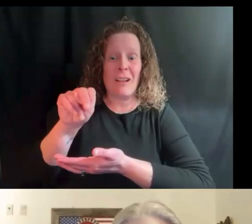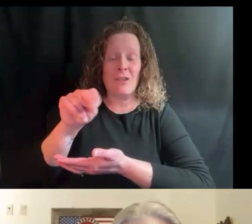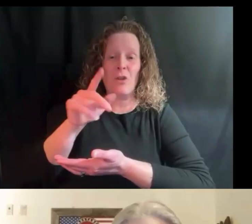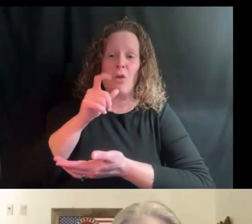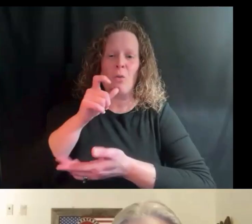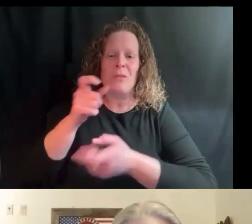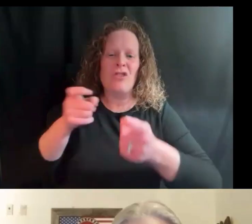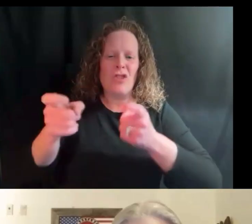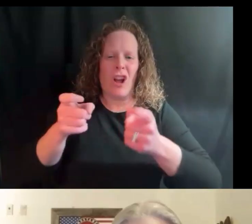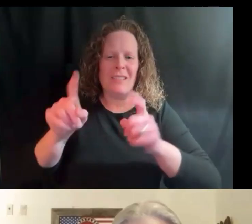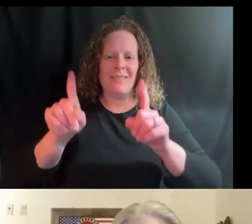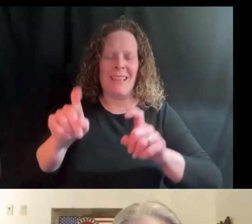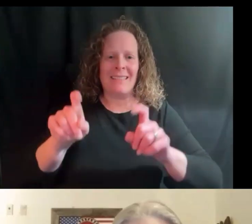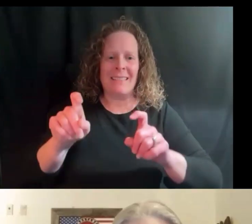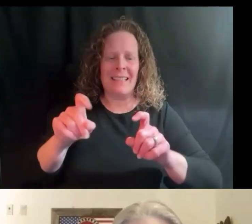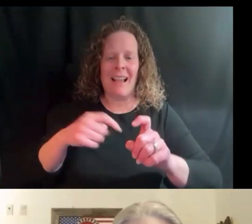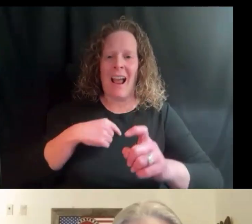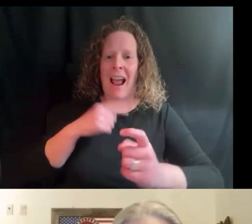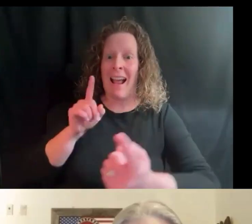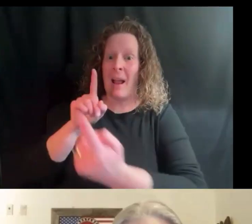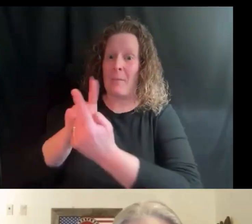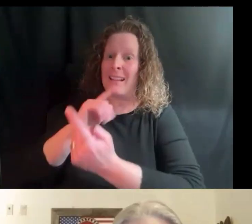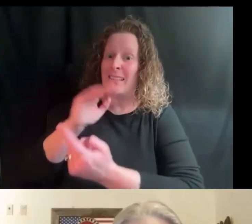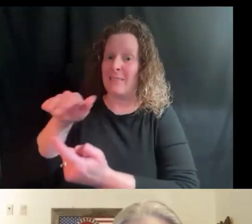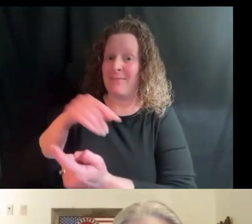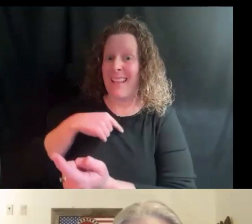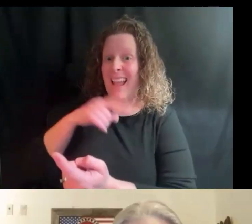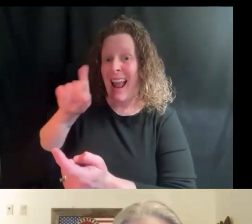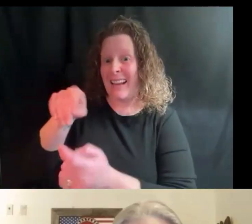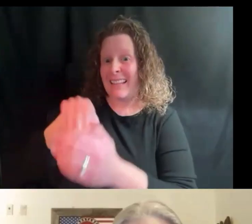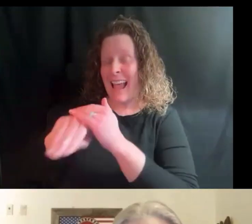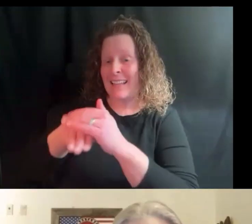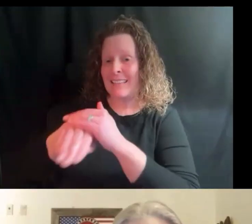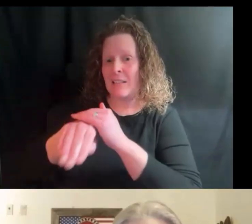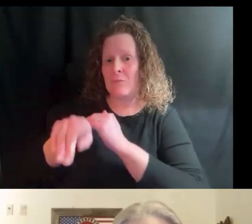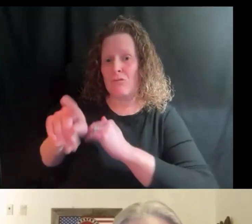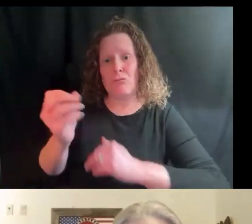my school administration the administrators who were in control of the test